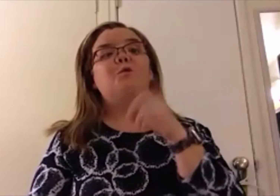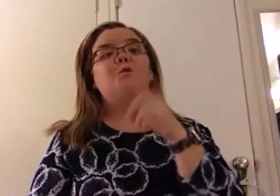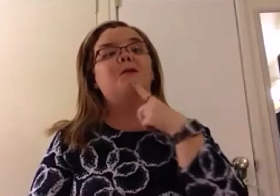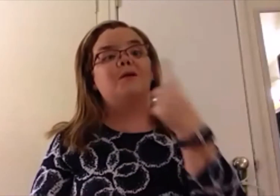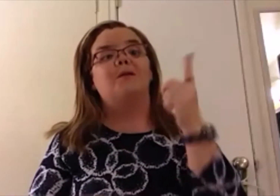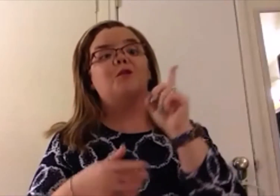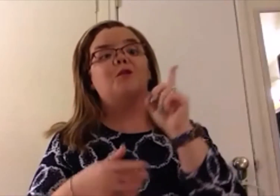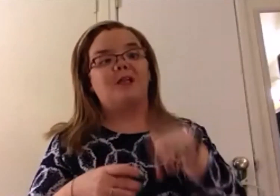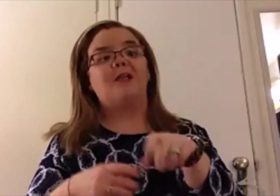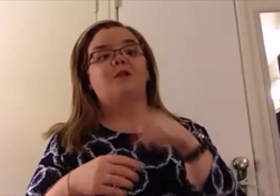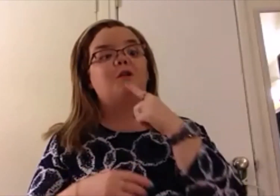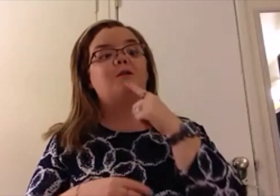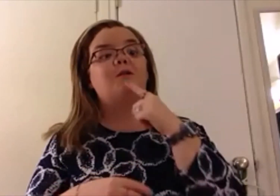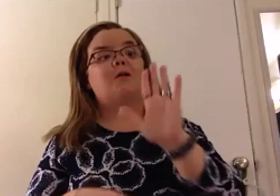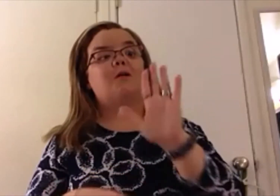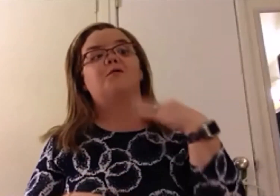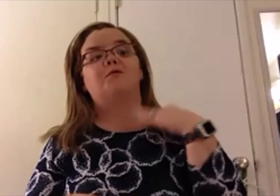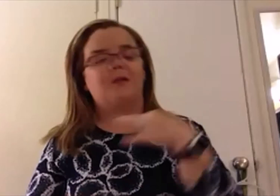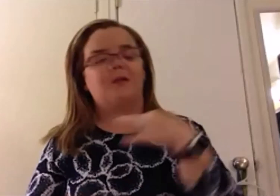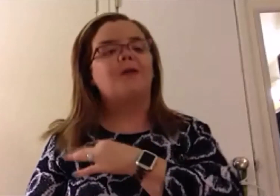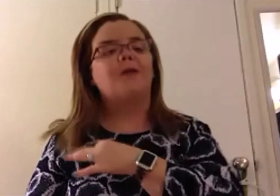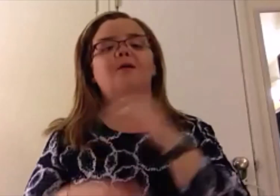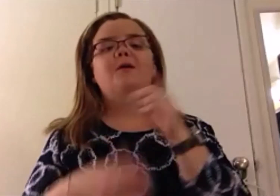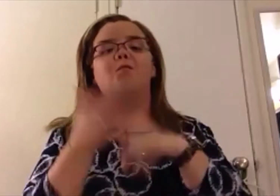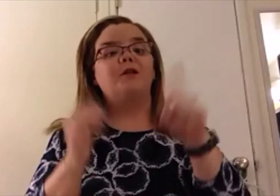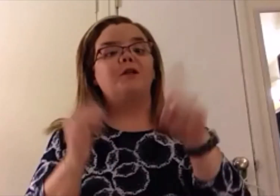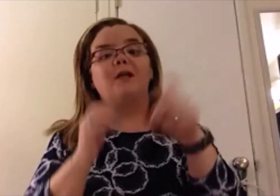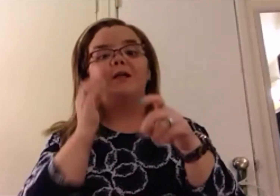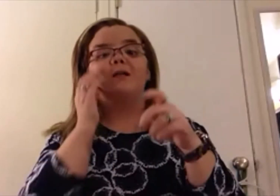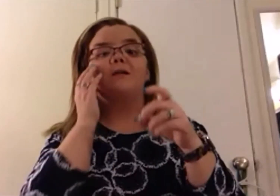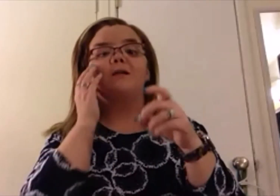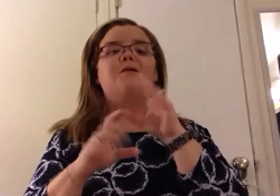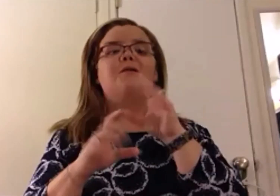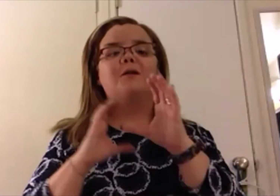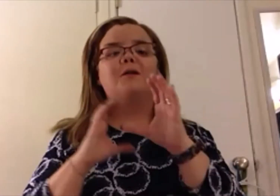to tell them what you need you need to tell your staff what you need in order to communicate